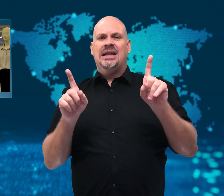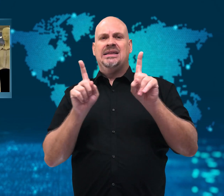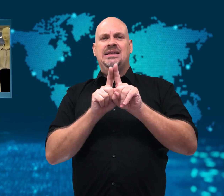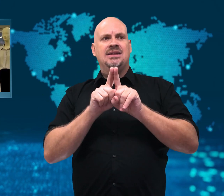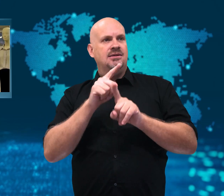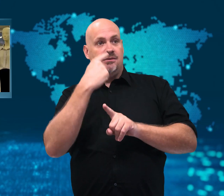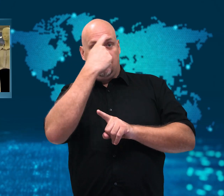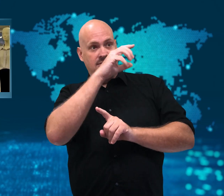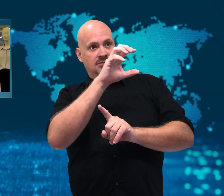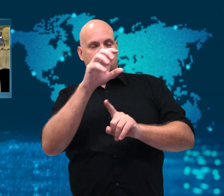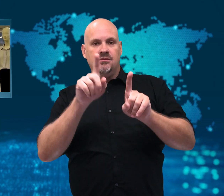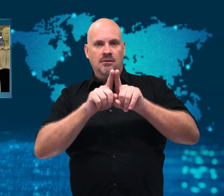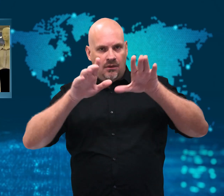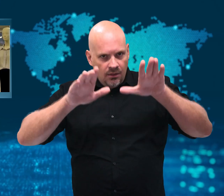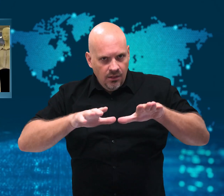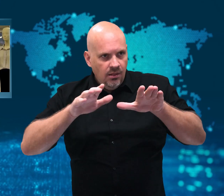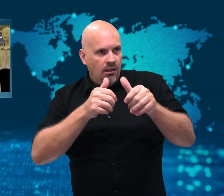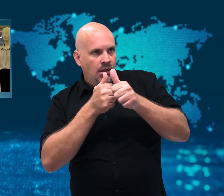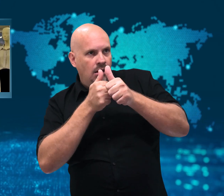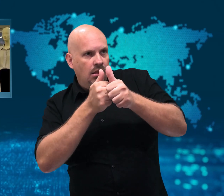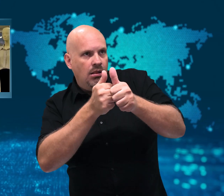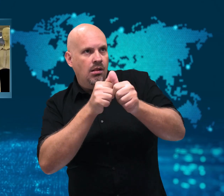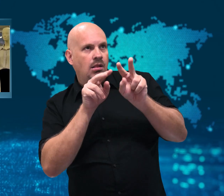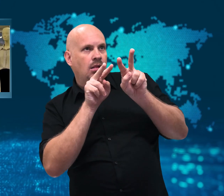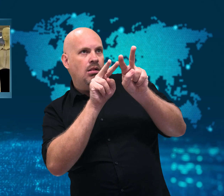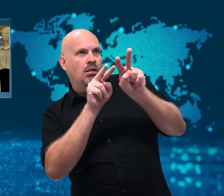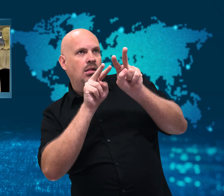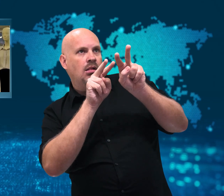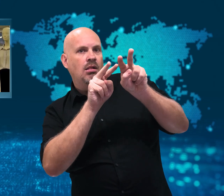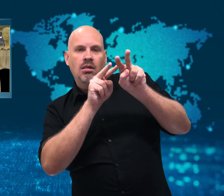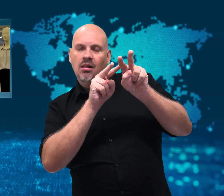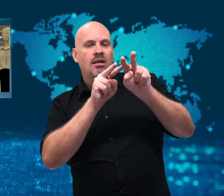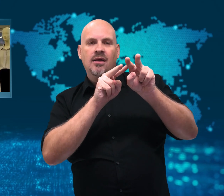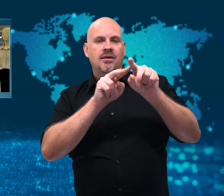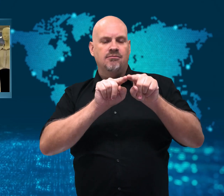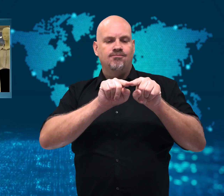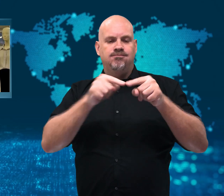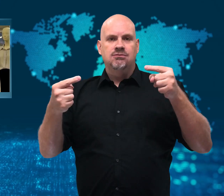which is a violation of Islamic teachings.